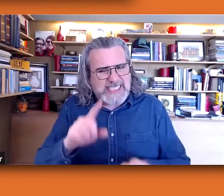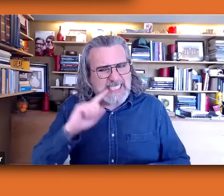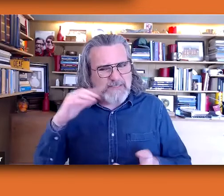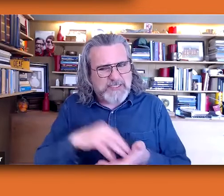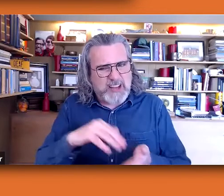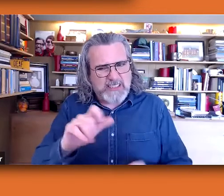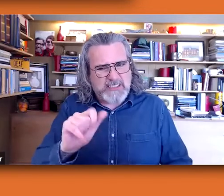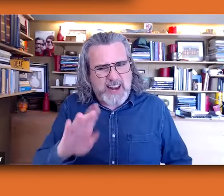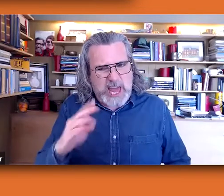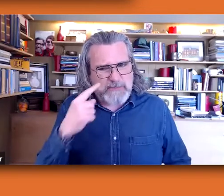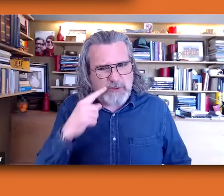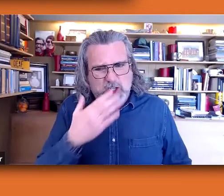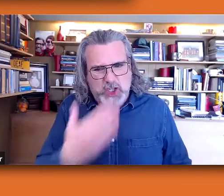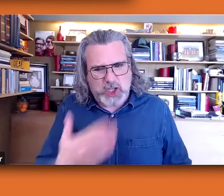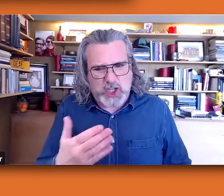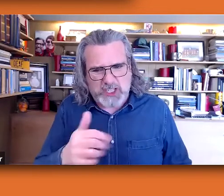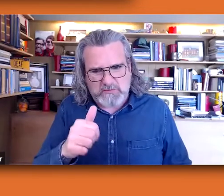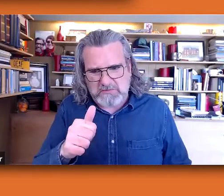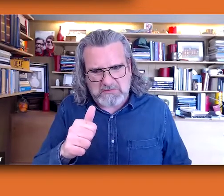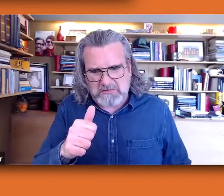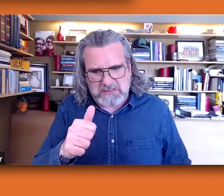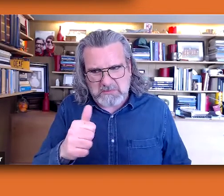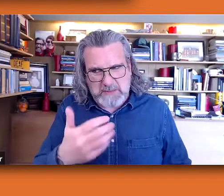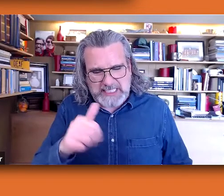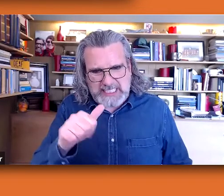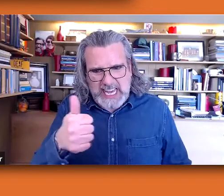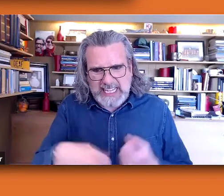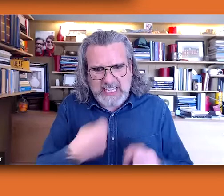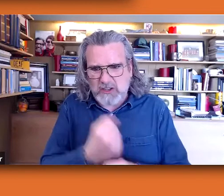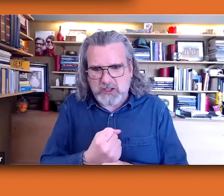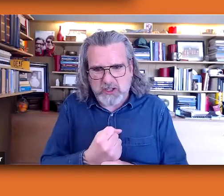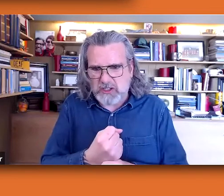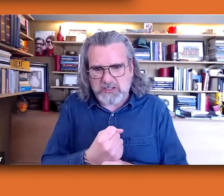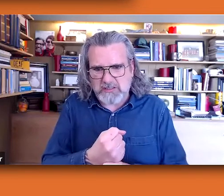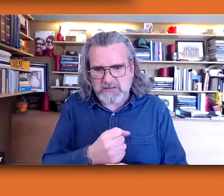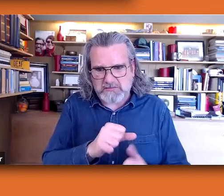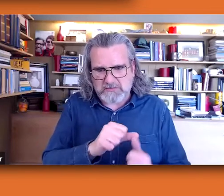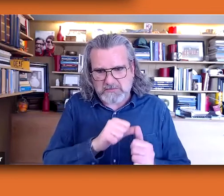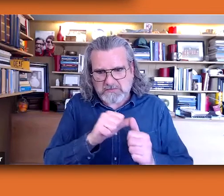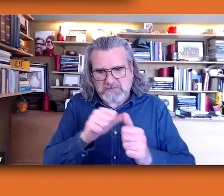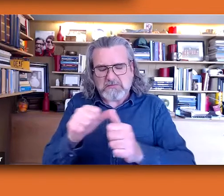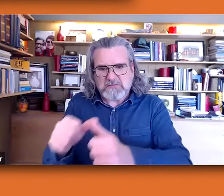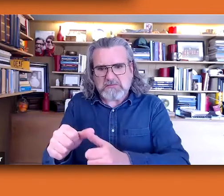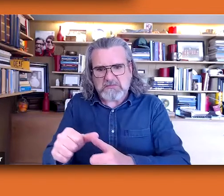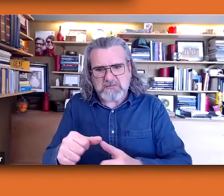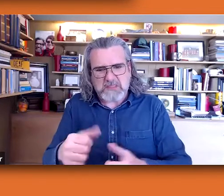And it stayed as the Deaf Studies Lab for probably a good, maybe, 10 years or so.